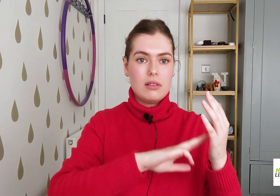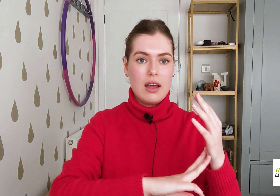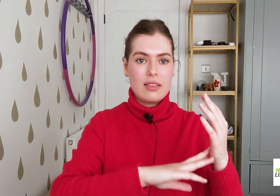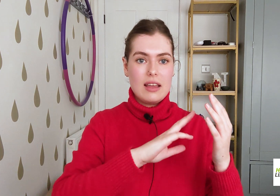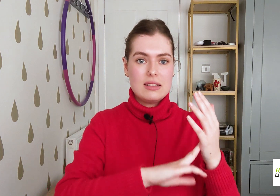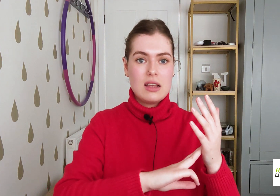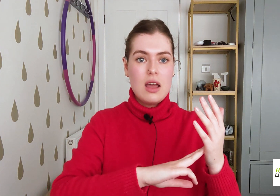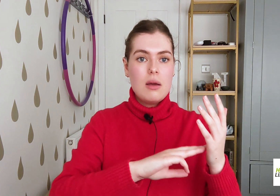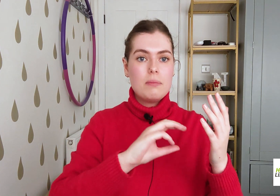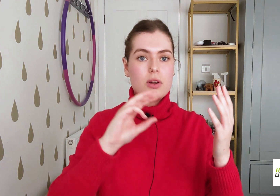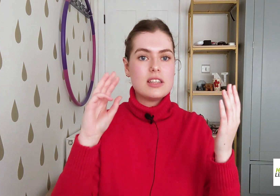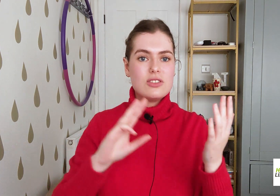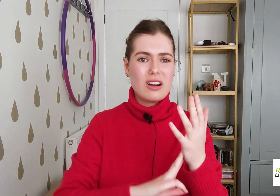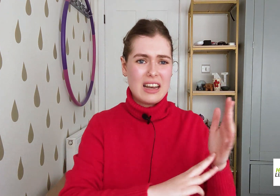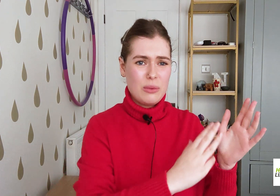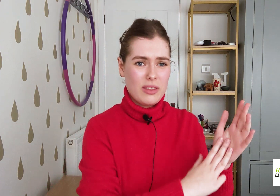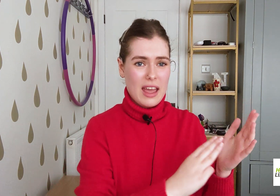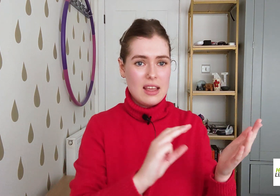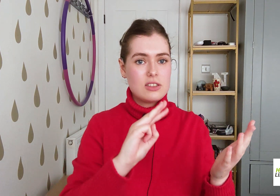like this, because it's not clear what that is.